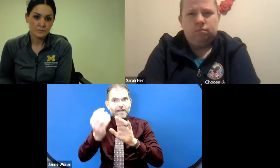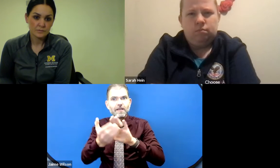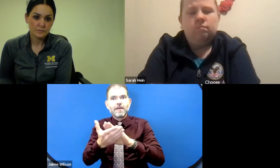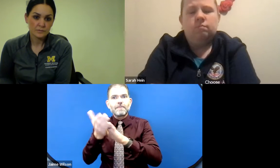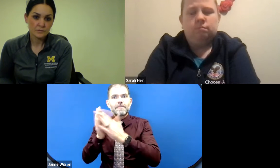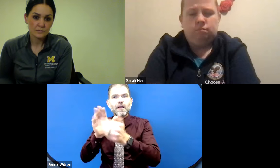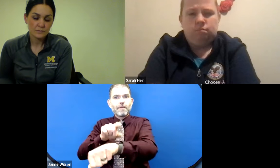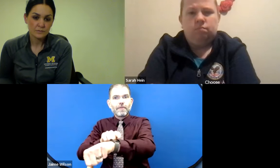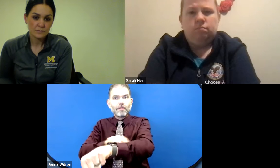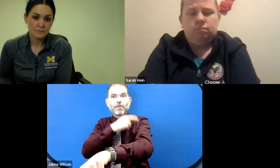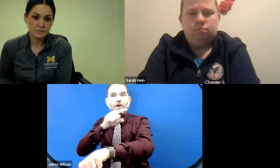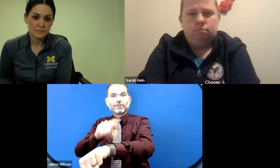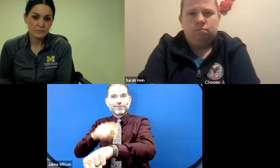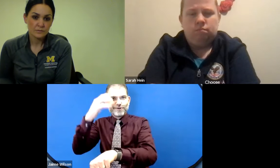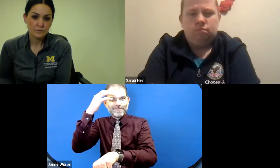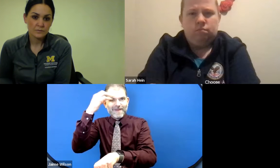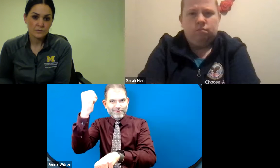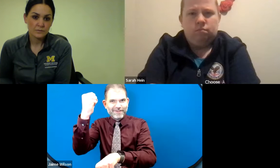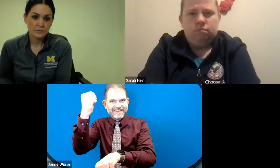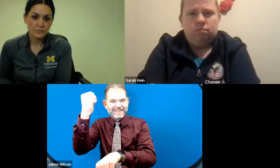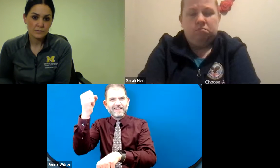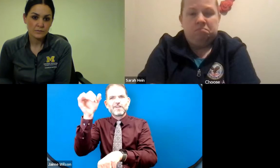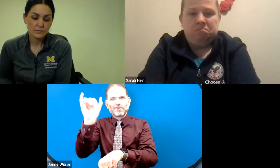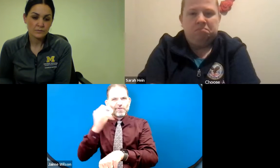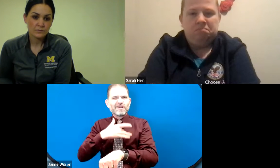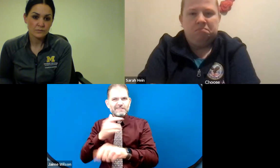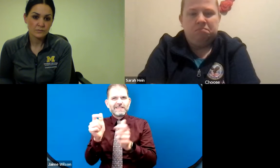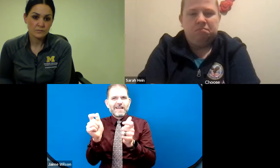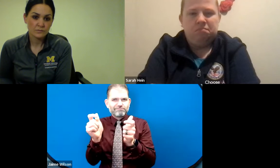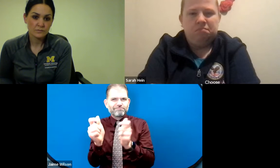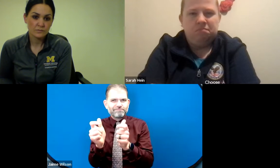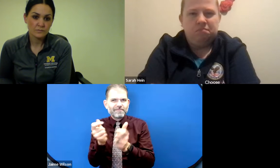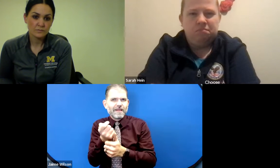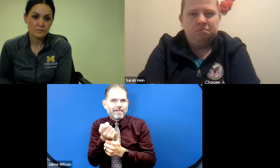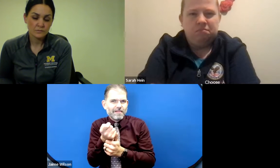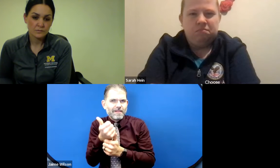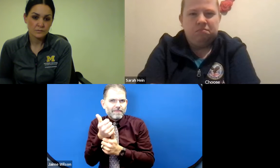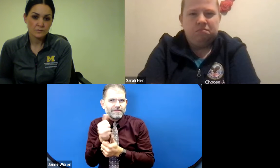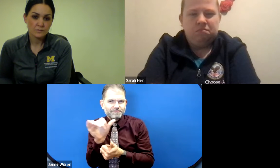ASL Interpreter: And that's where our brain ASL Interpreter: transitions things from our short-term memory to our long-term memory